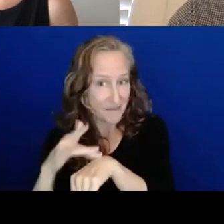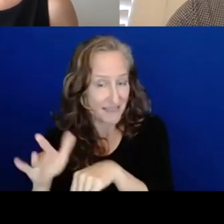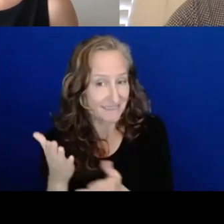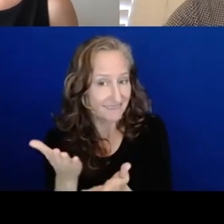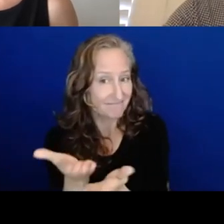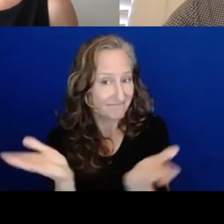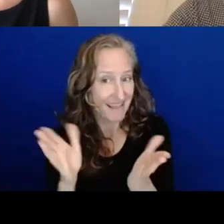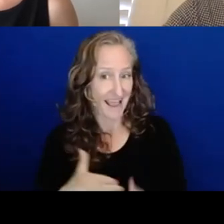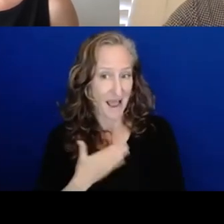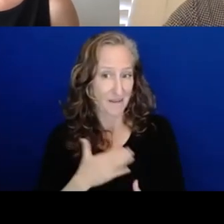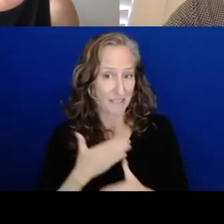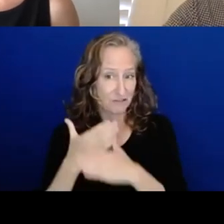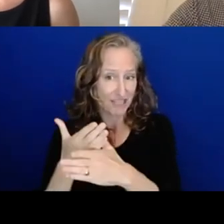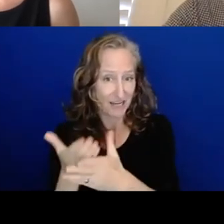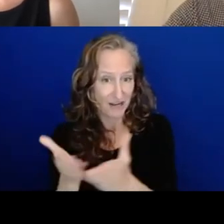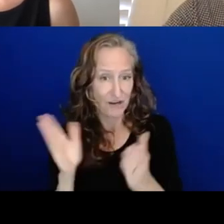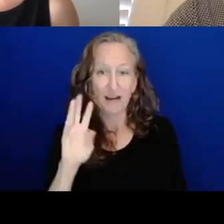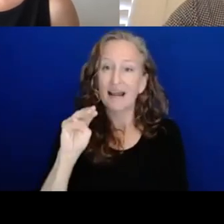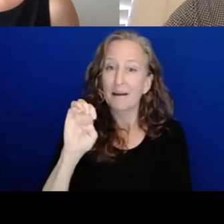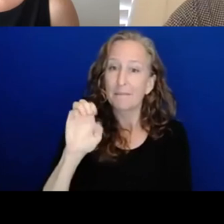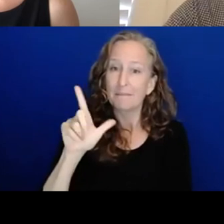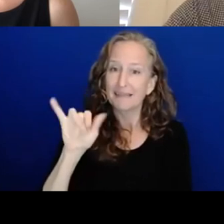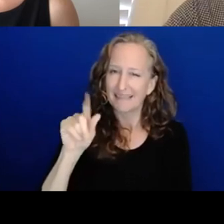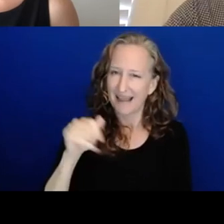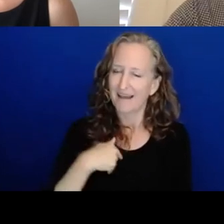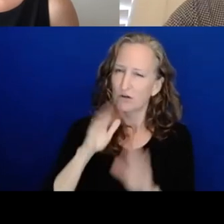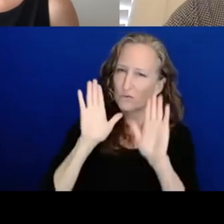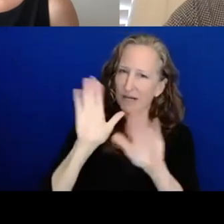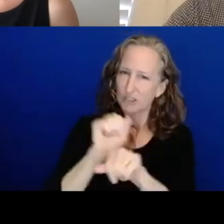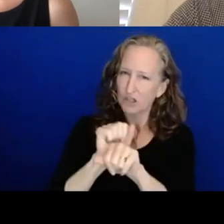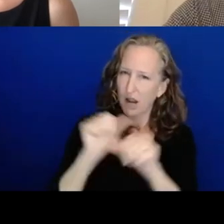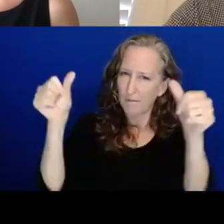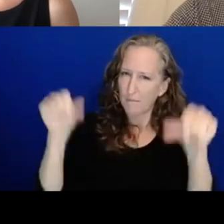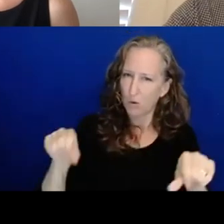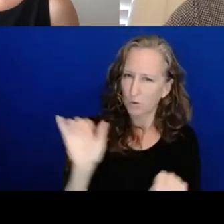And Melinda have a wonderful job too. I want to bring up what ERGs and affinity groups